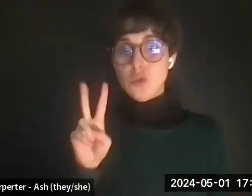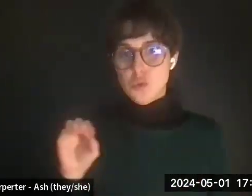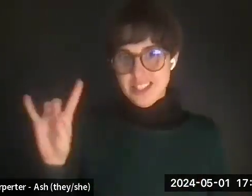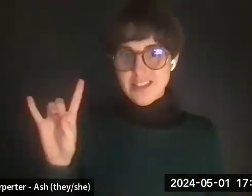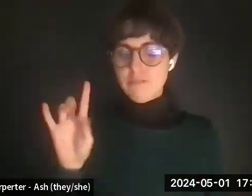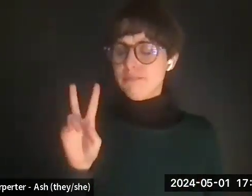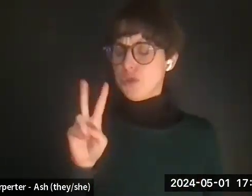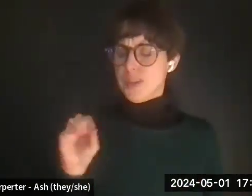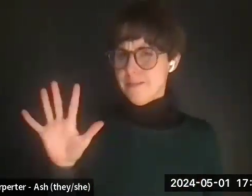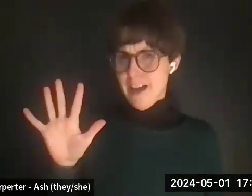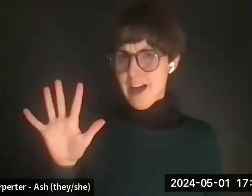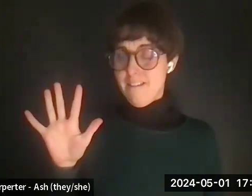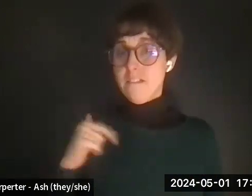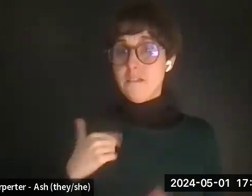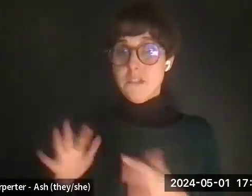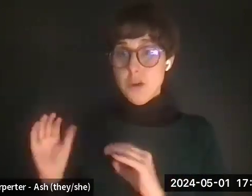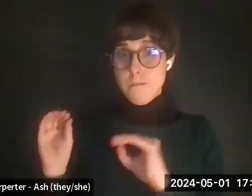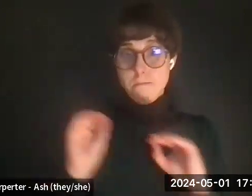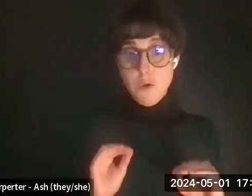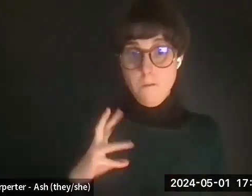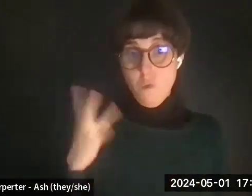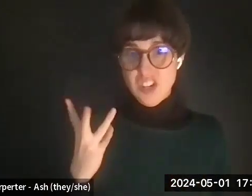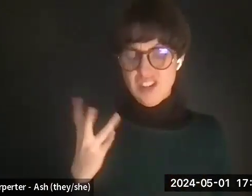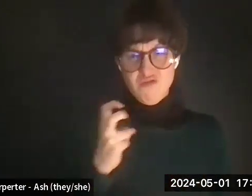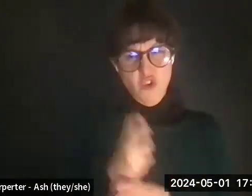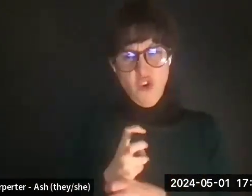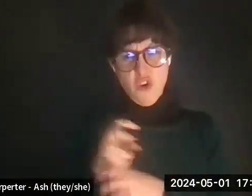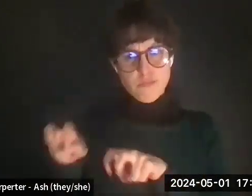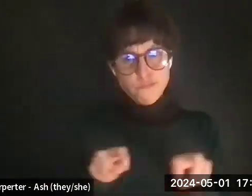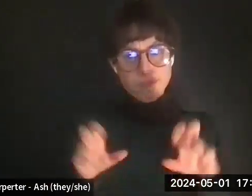to Washington because according to the statutes it says